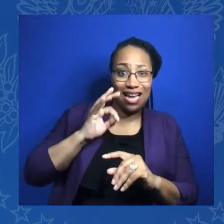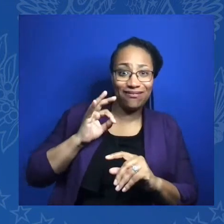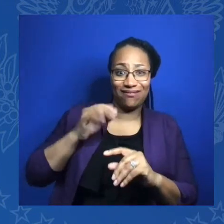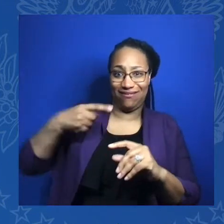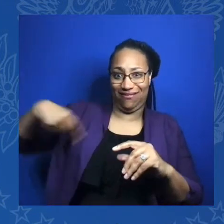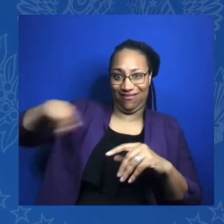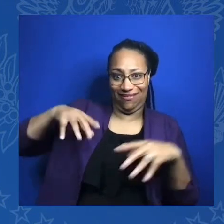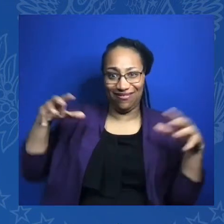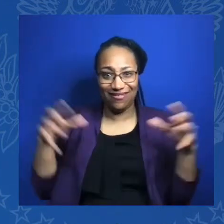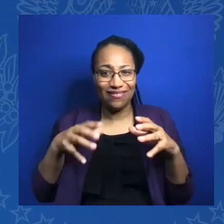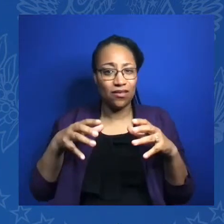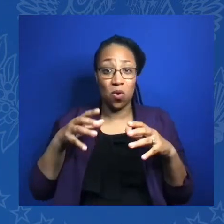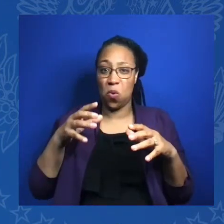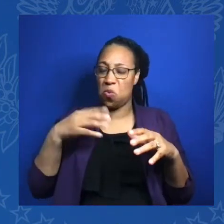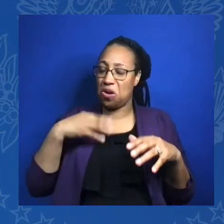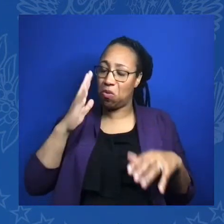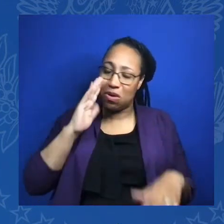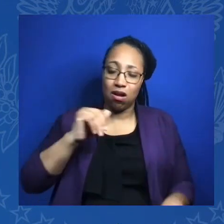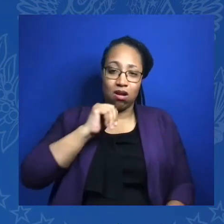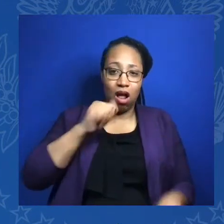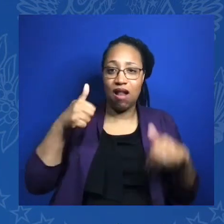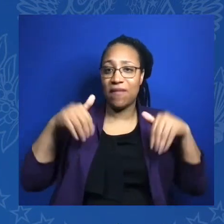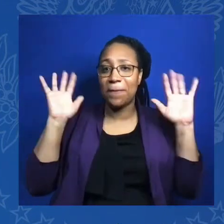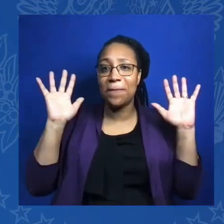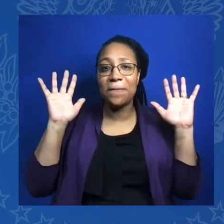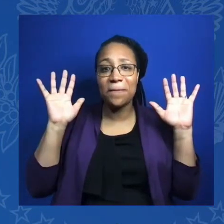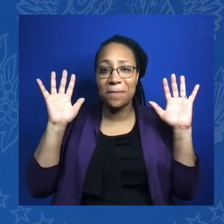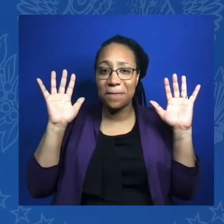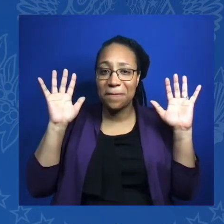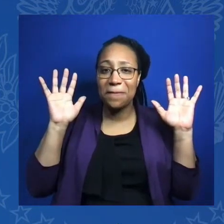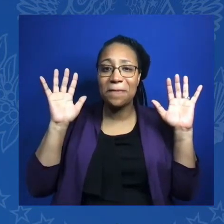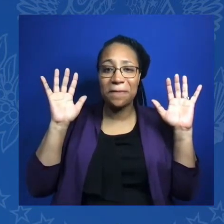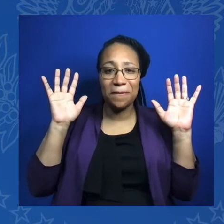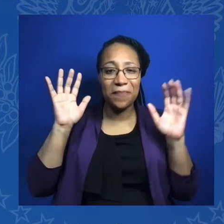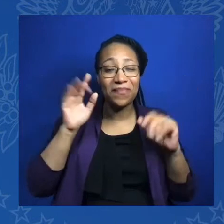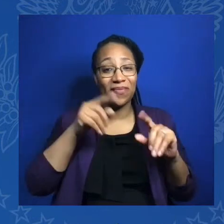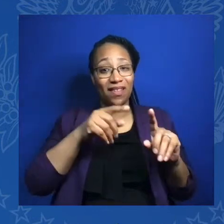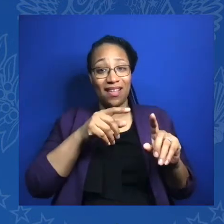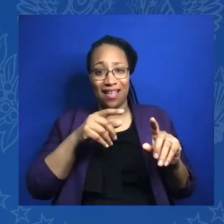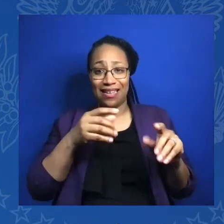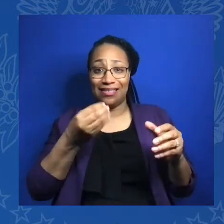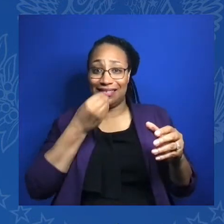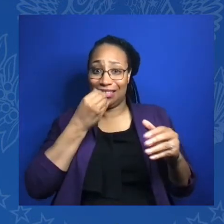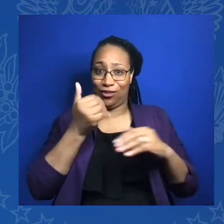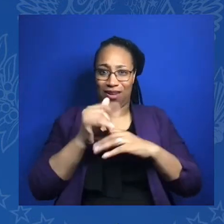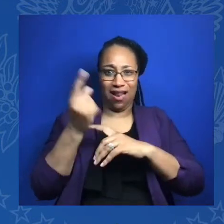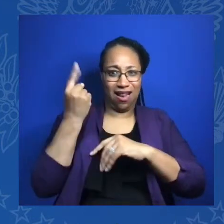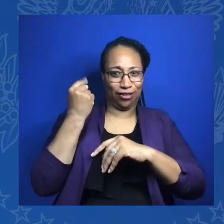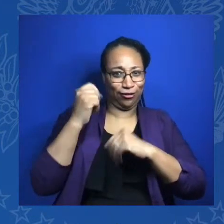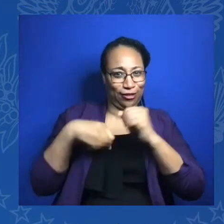When he was a kid, he was an Eagle Scout, a Big Brother, a born protector, a U.S. Marine --